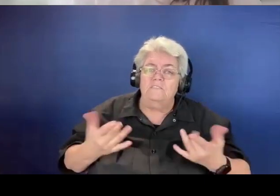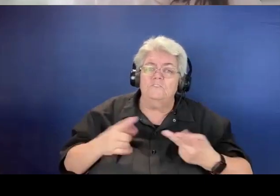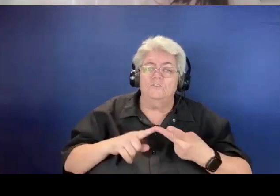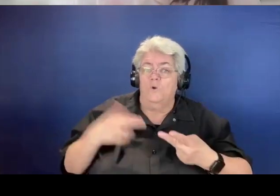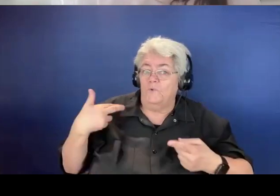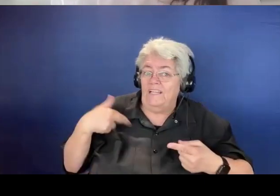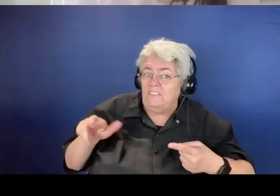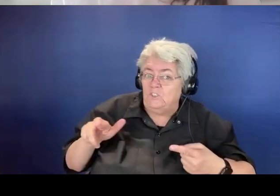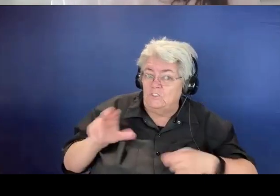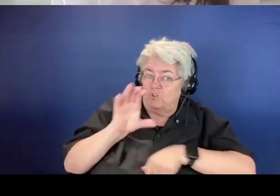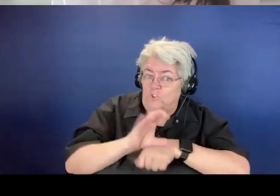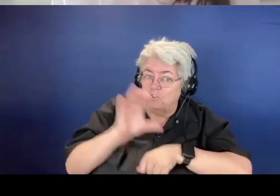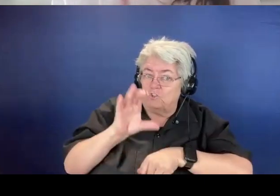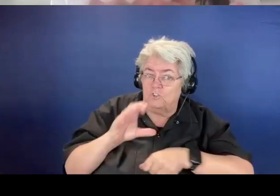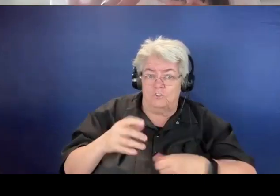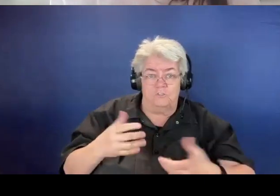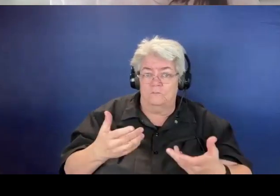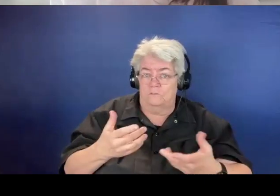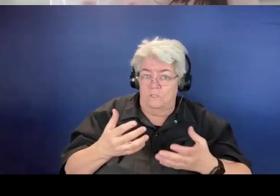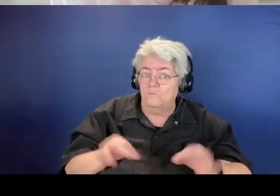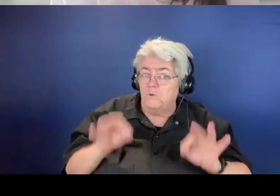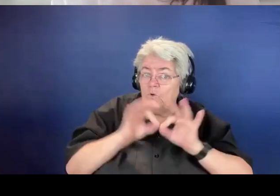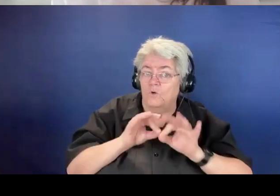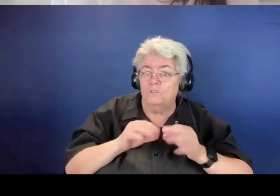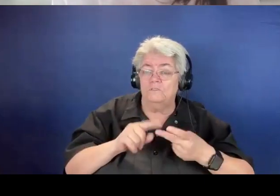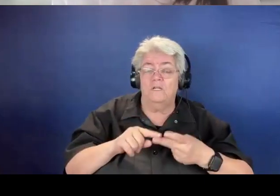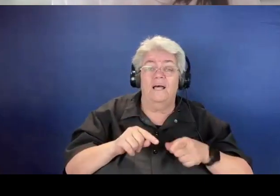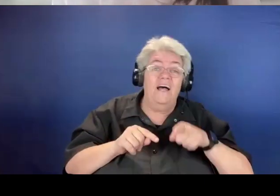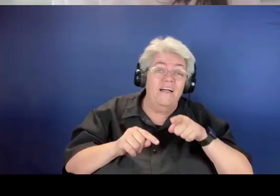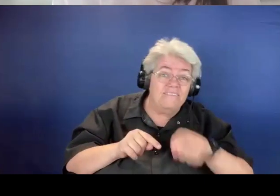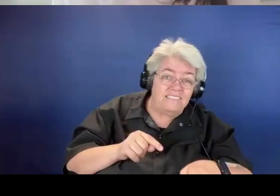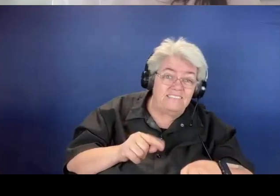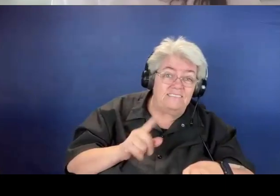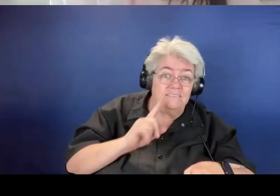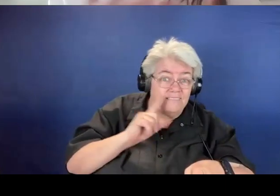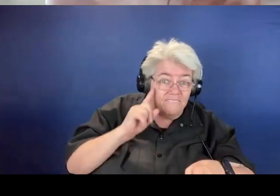How are these communication deficits impacting the participation in these events?